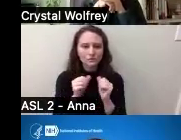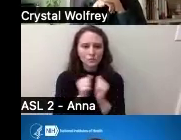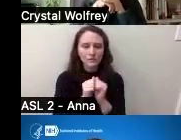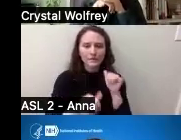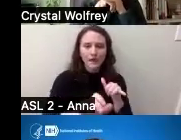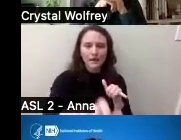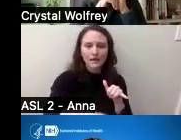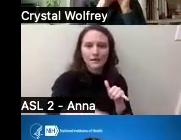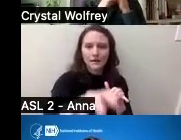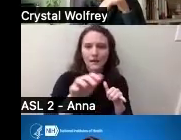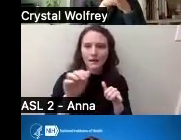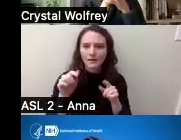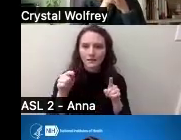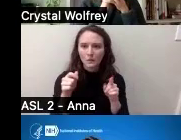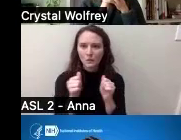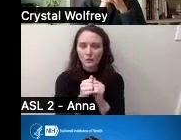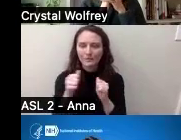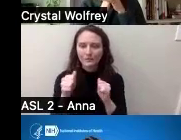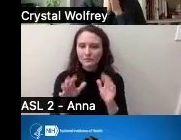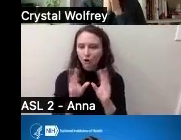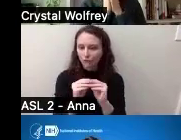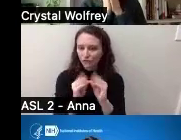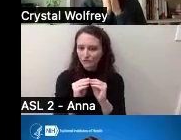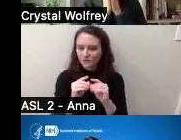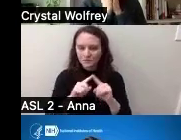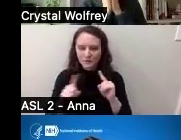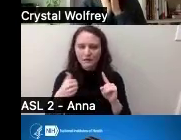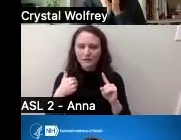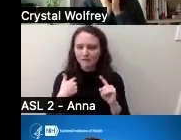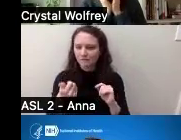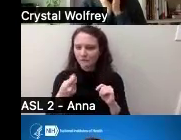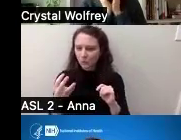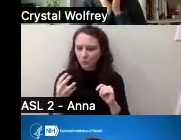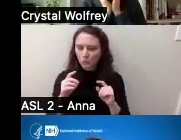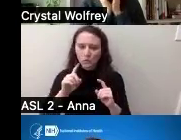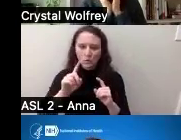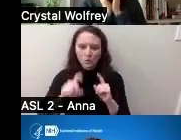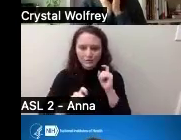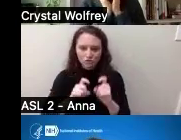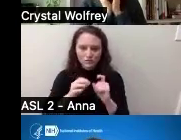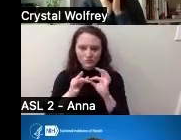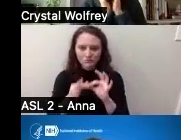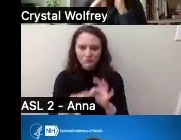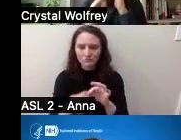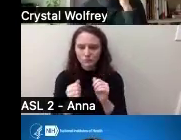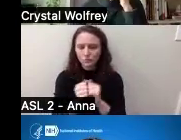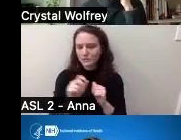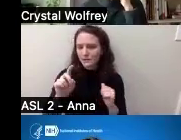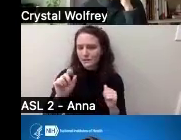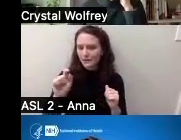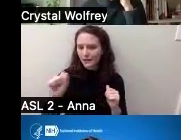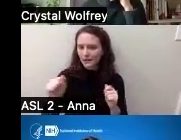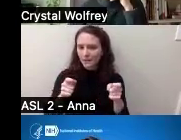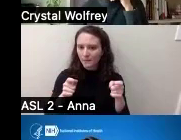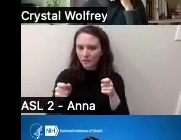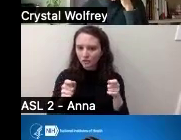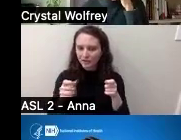Crystal Wolfrey: Yeah. Elyse Sullivan, PhD: But there is a couple of questions regarding the data management and sharing policy,